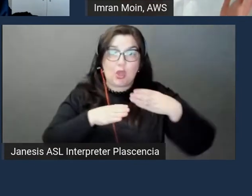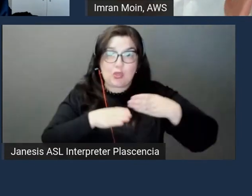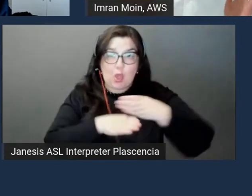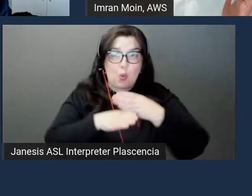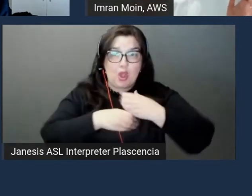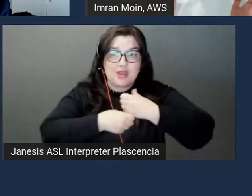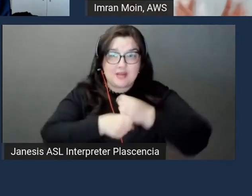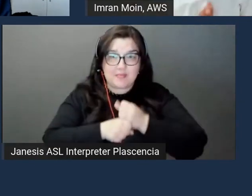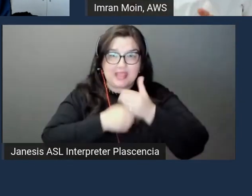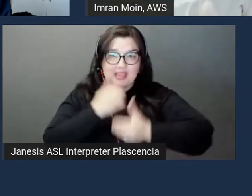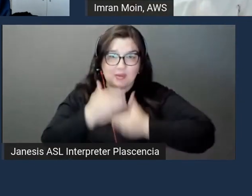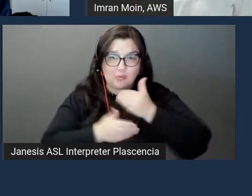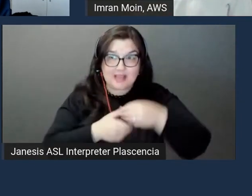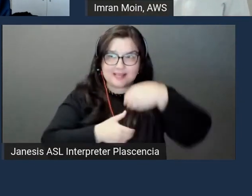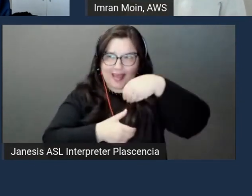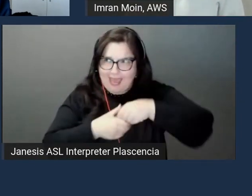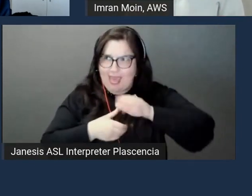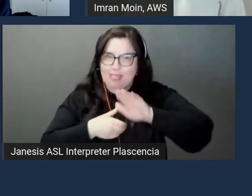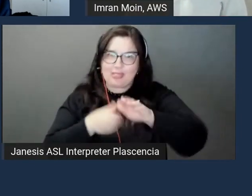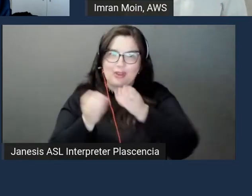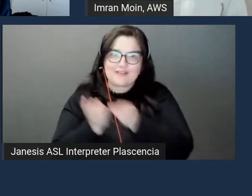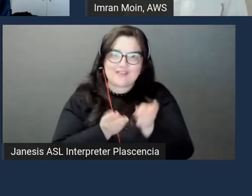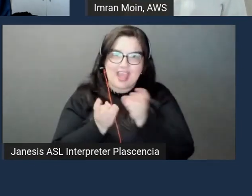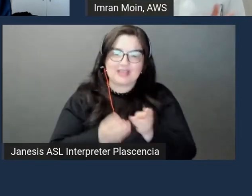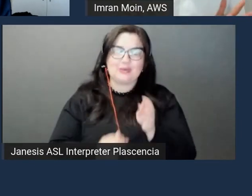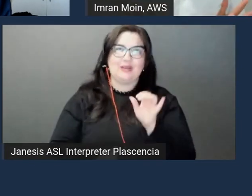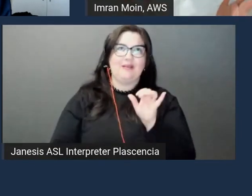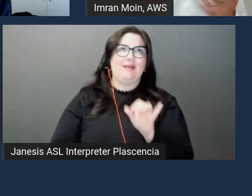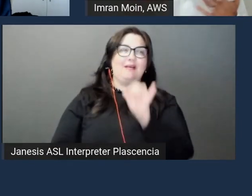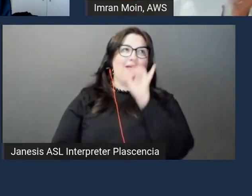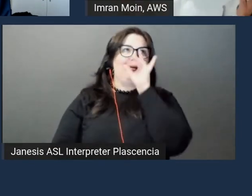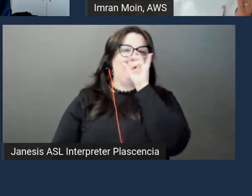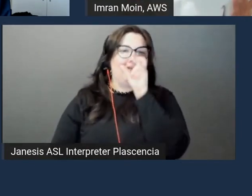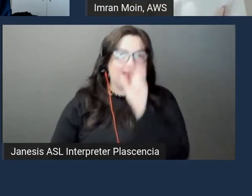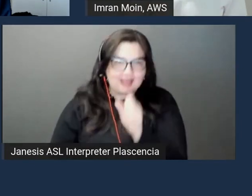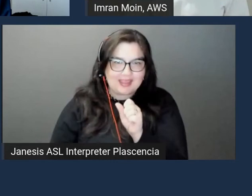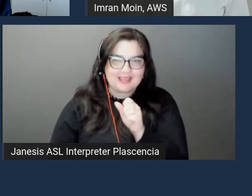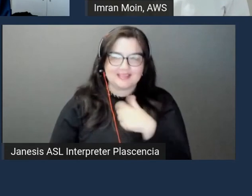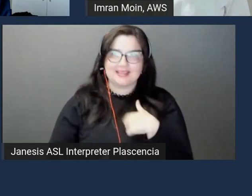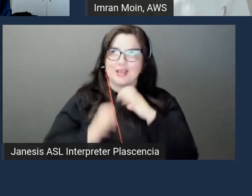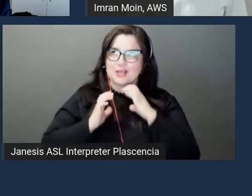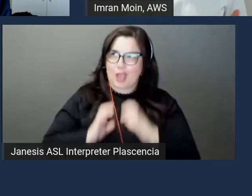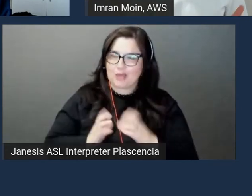I mean, it's just fascinating what customers are looking to do with computer vision. And personally, I'm just so excited to see